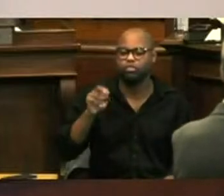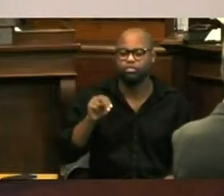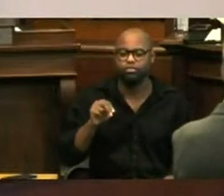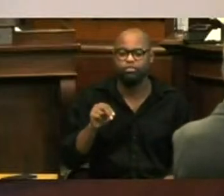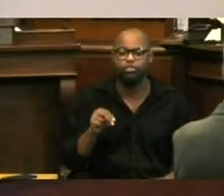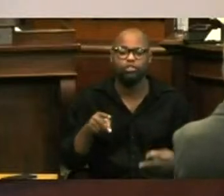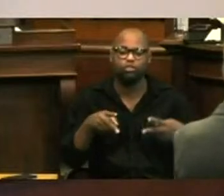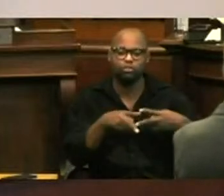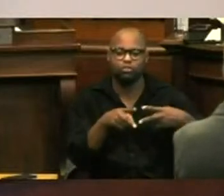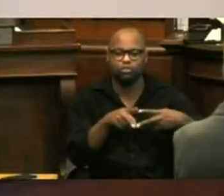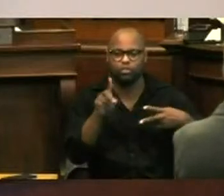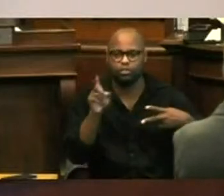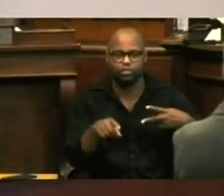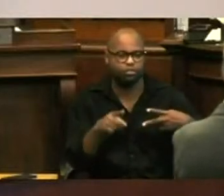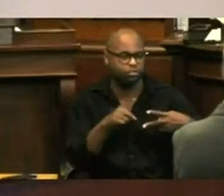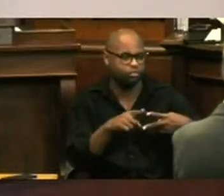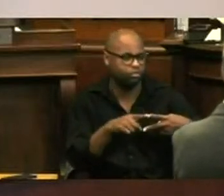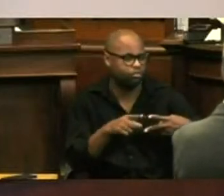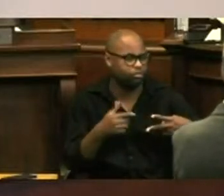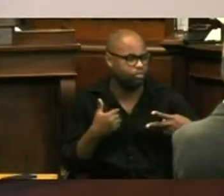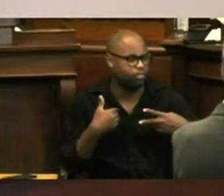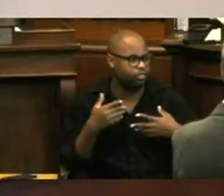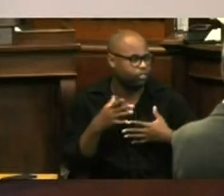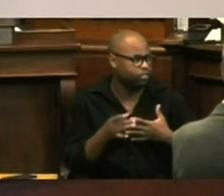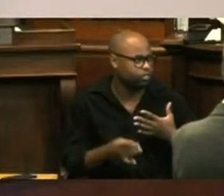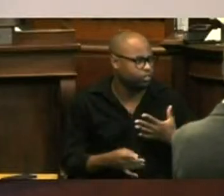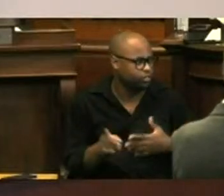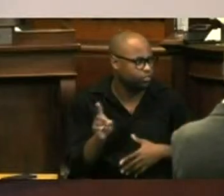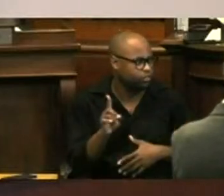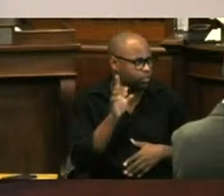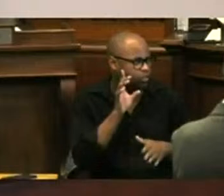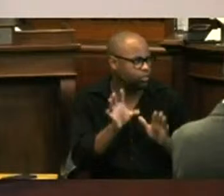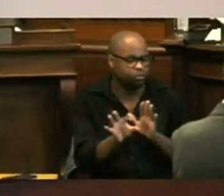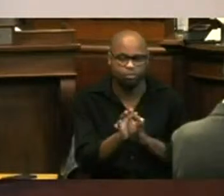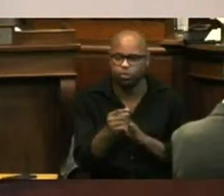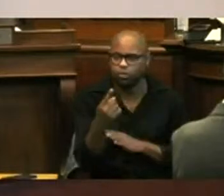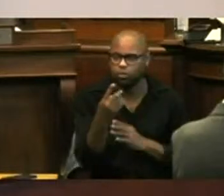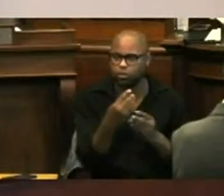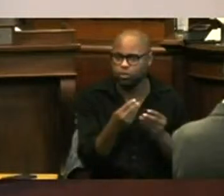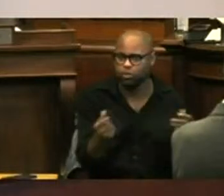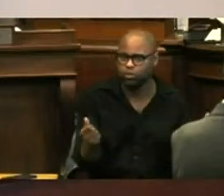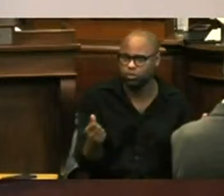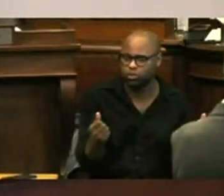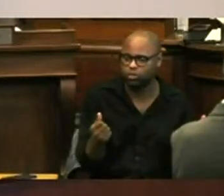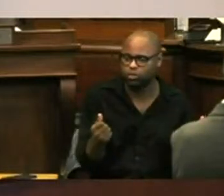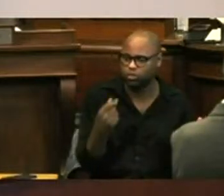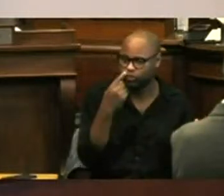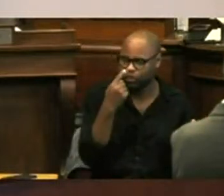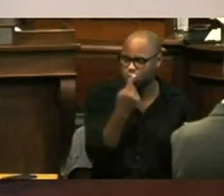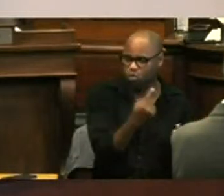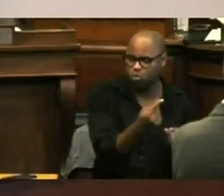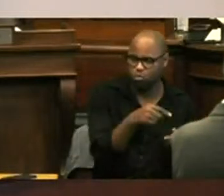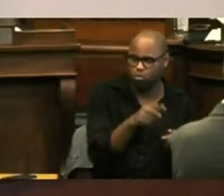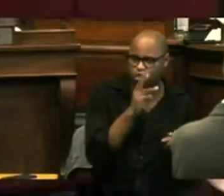MacGruber. Councilmember Lupien yeah, two questions. Is there